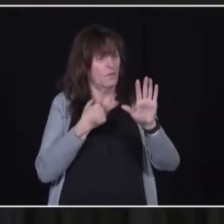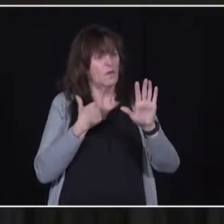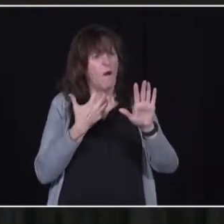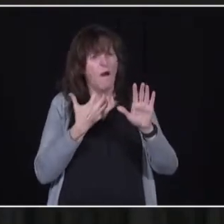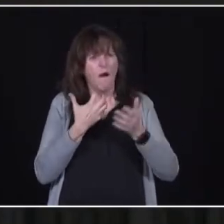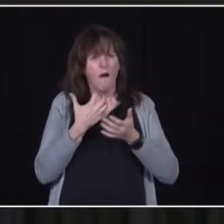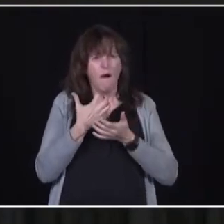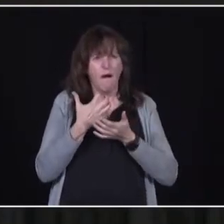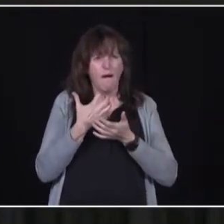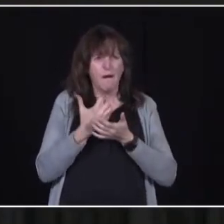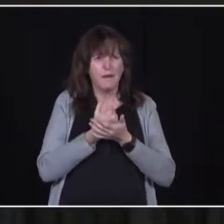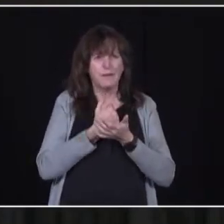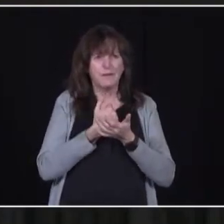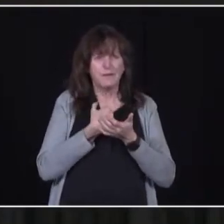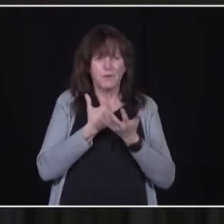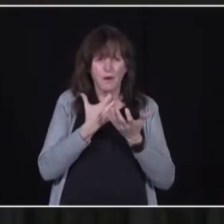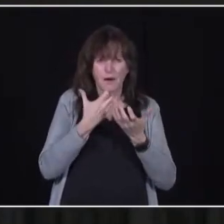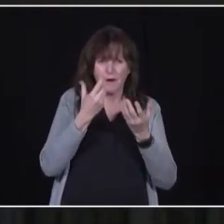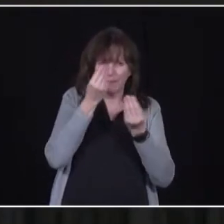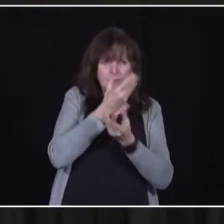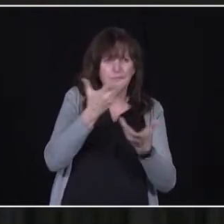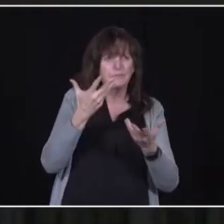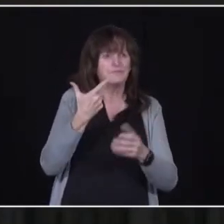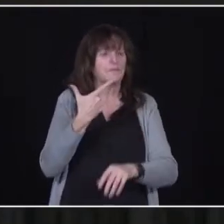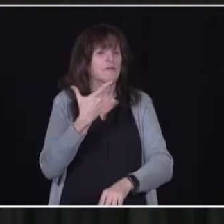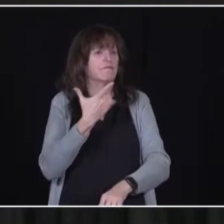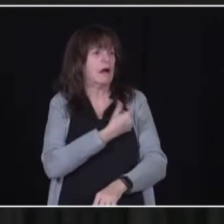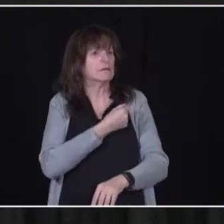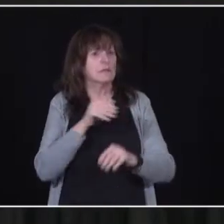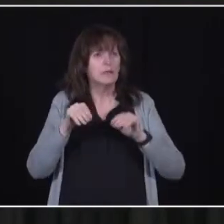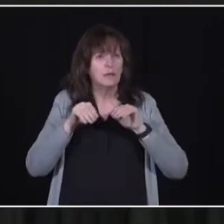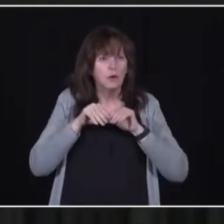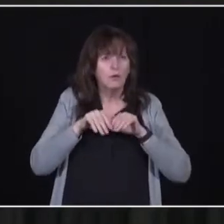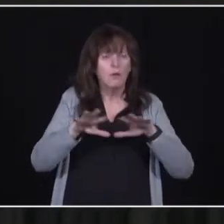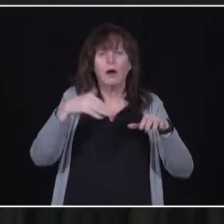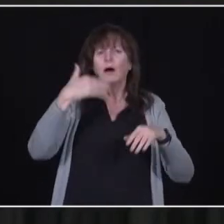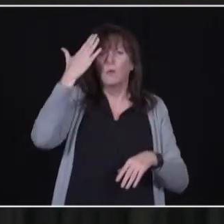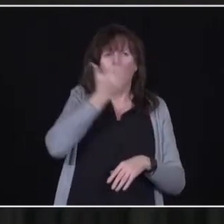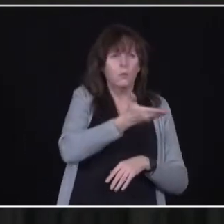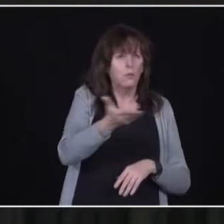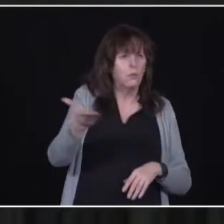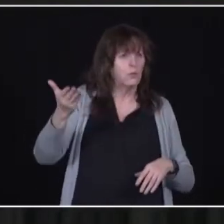I know it is on everyone's mind right now and it's the only thing I am thinking about.